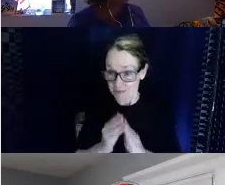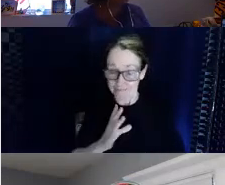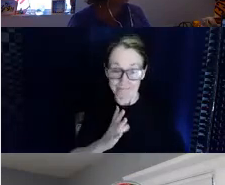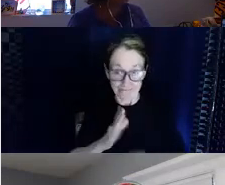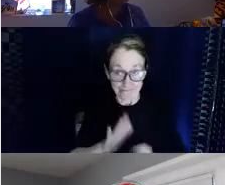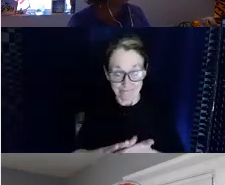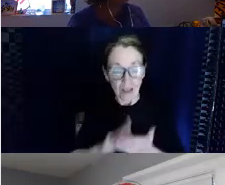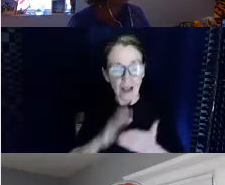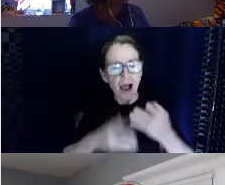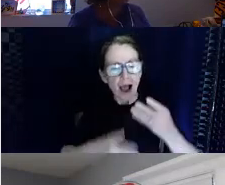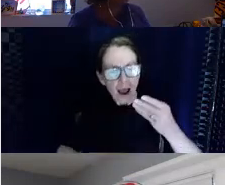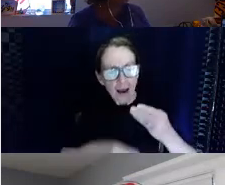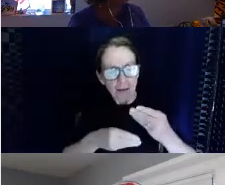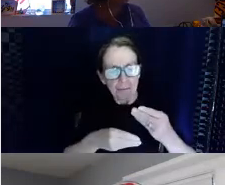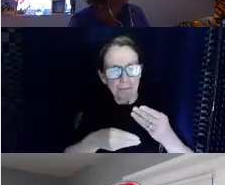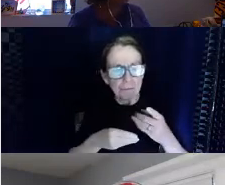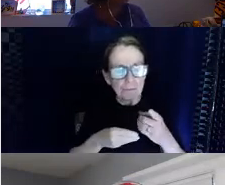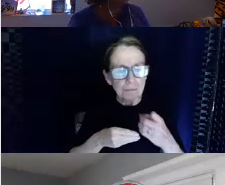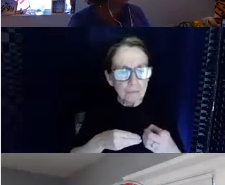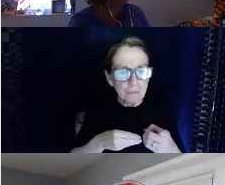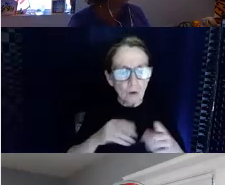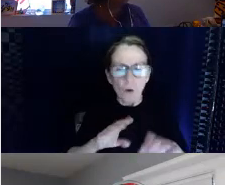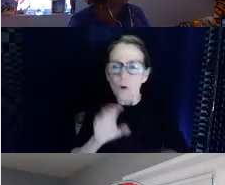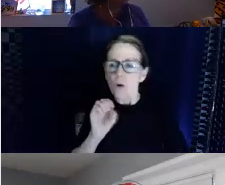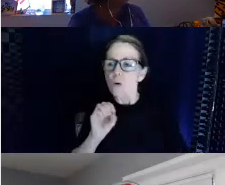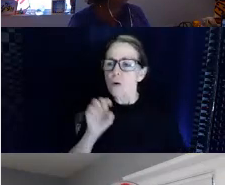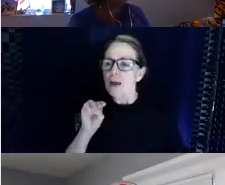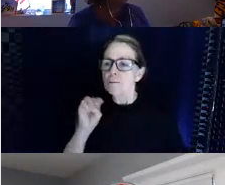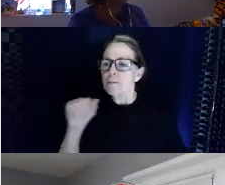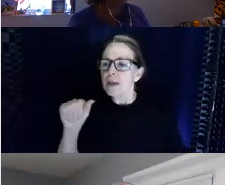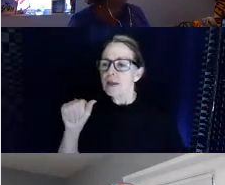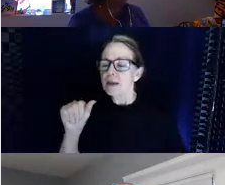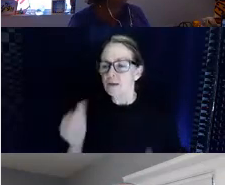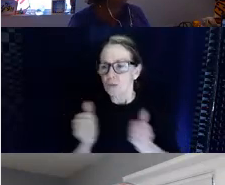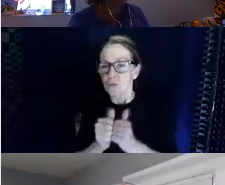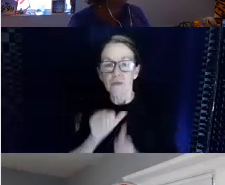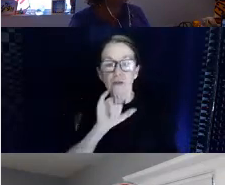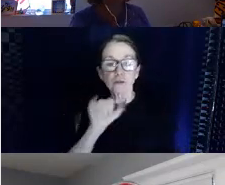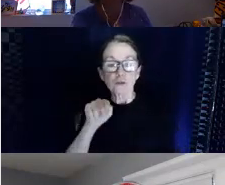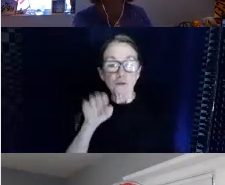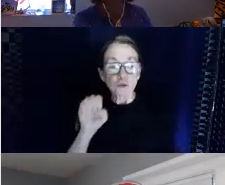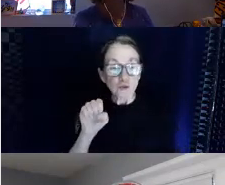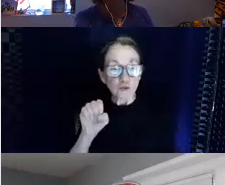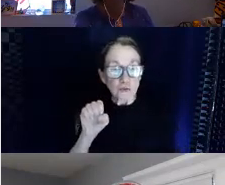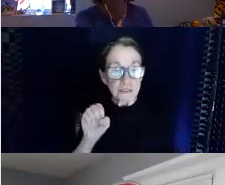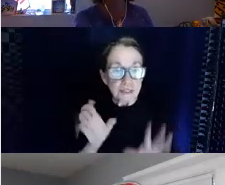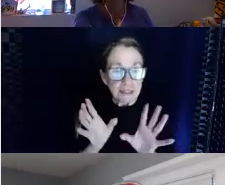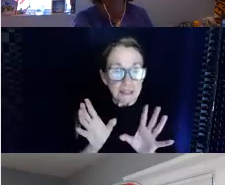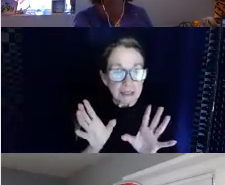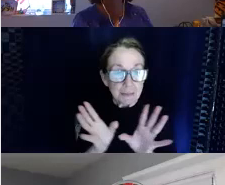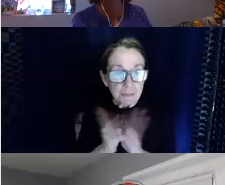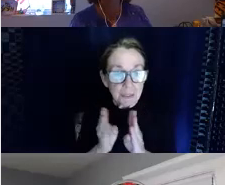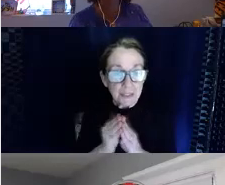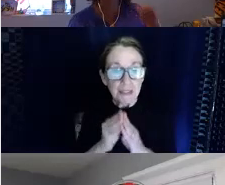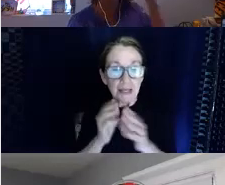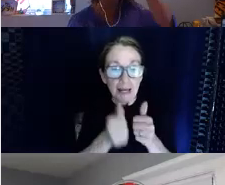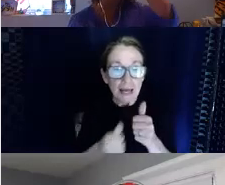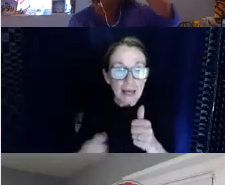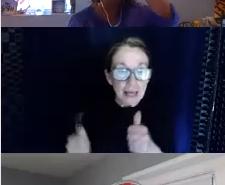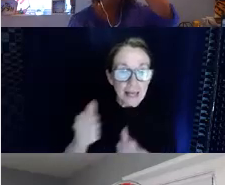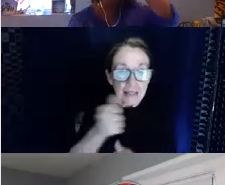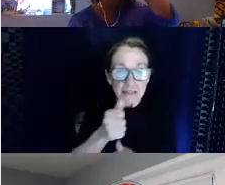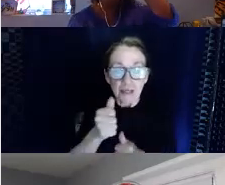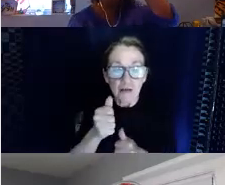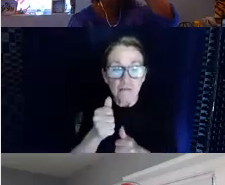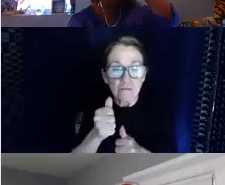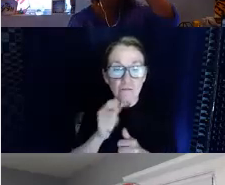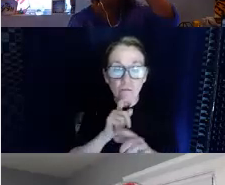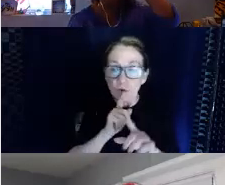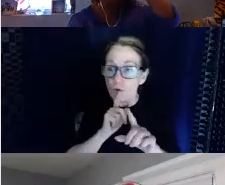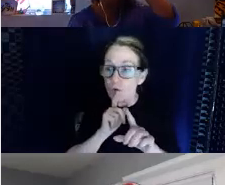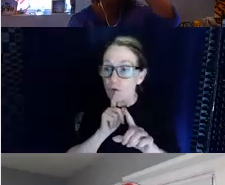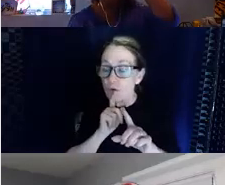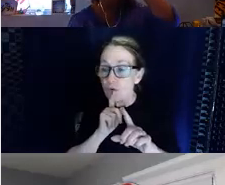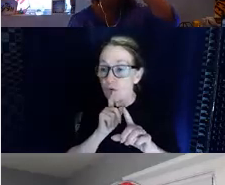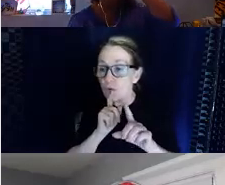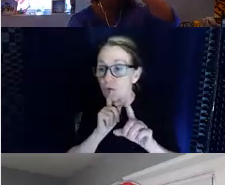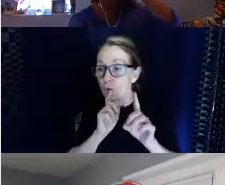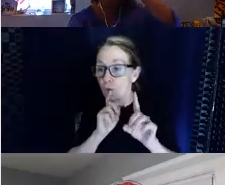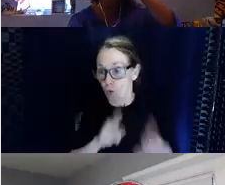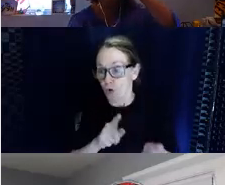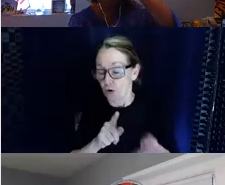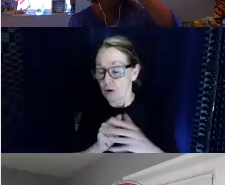AND THEN, WE'LL REVIEW THE JULY 9TH MEETING MINUTES DRAFT THAT CARMEN WAS NICE ENOUGH TO SHARE WITH US FOR THE MEETING.